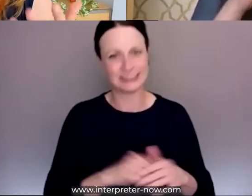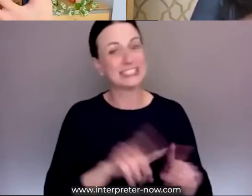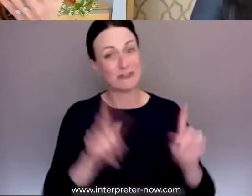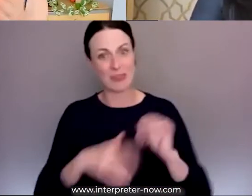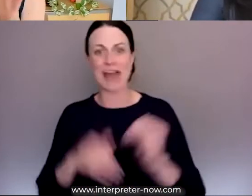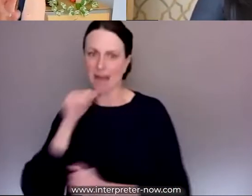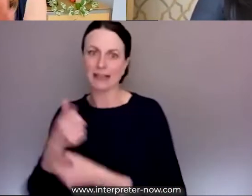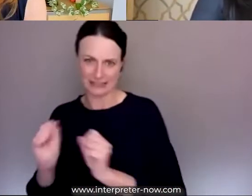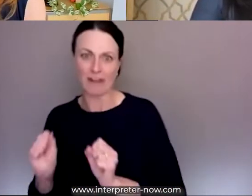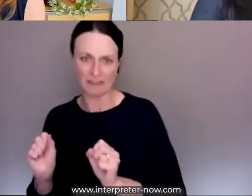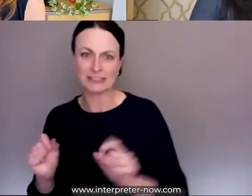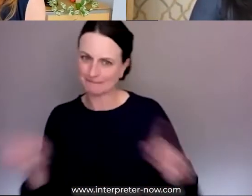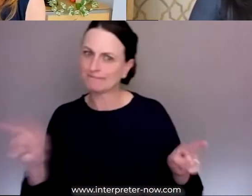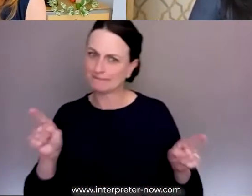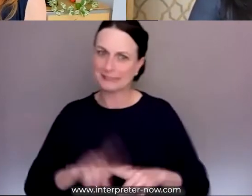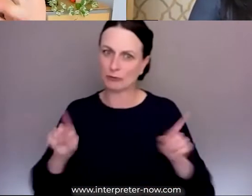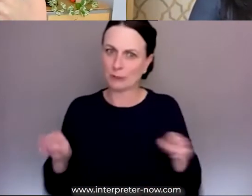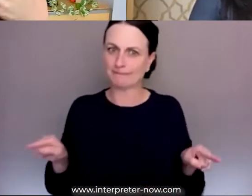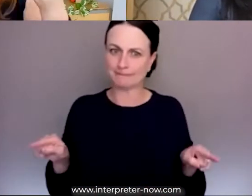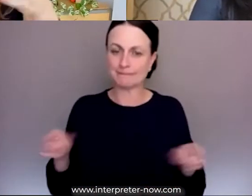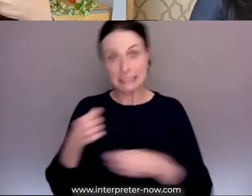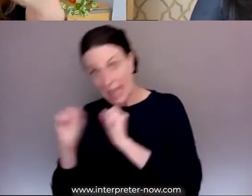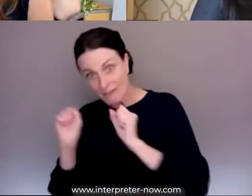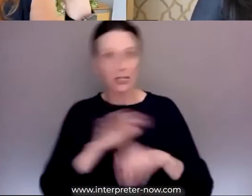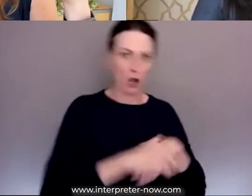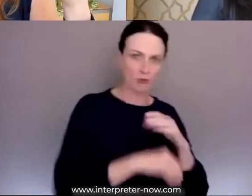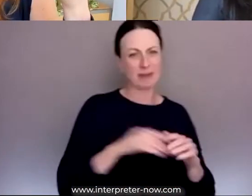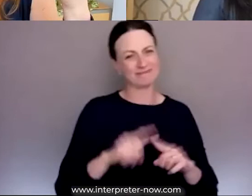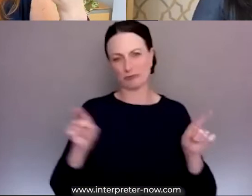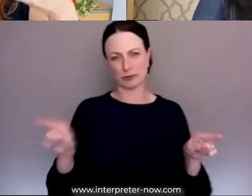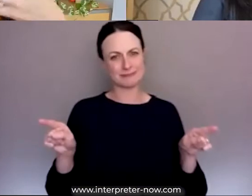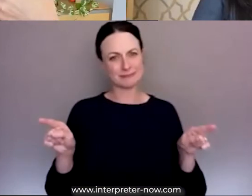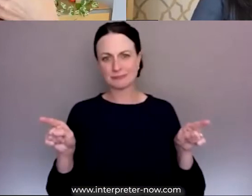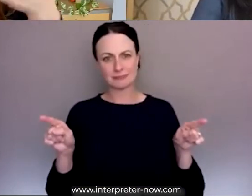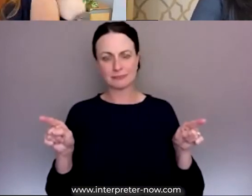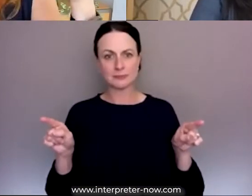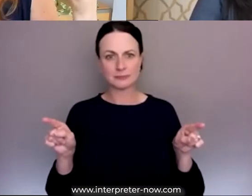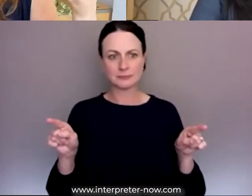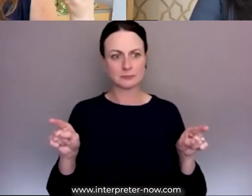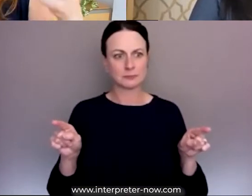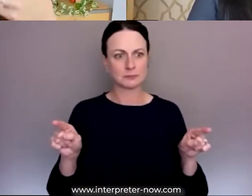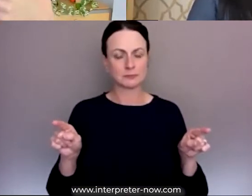And so, I do think that we need to break apart those two terms.